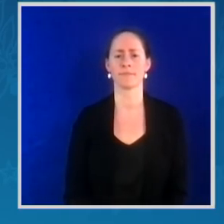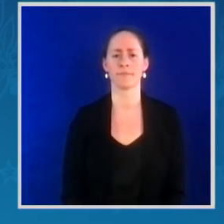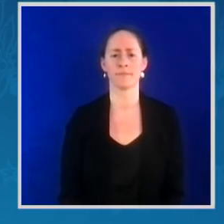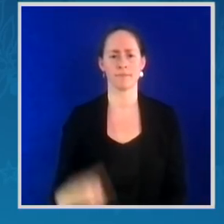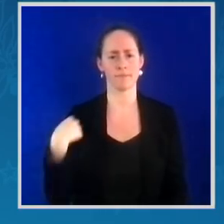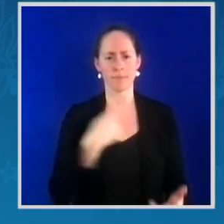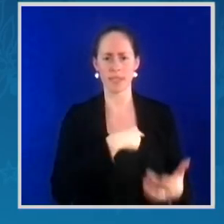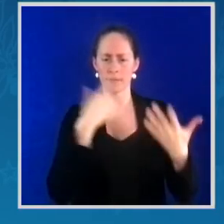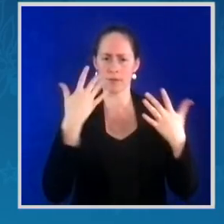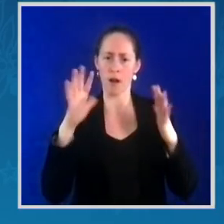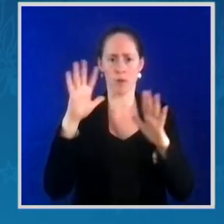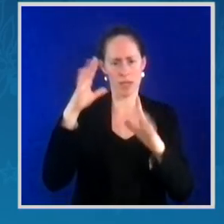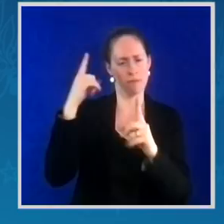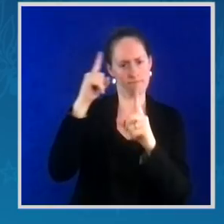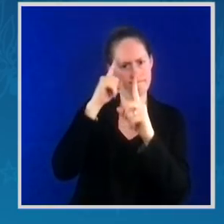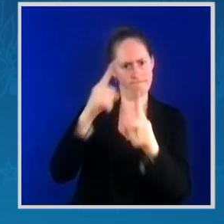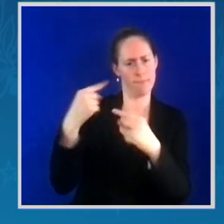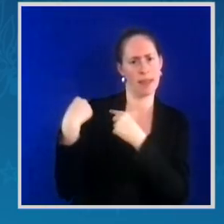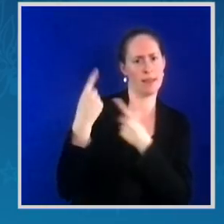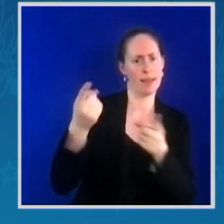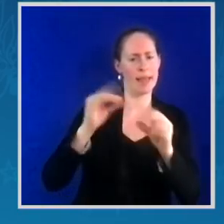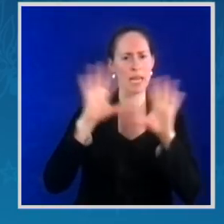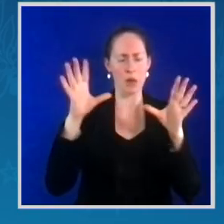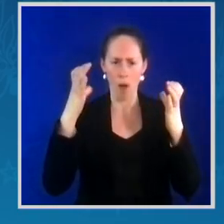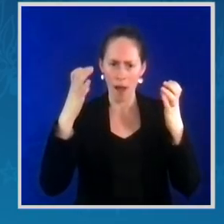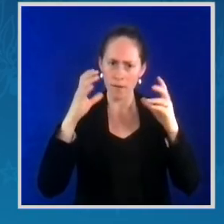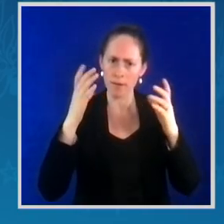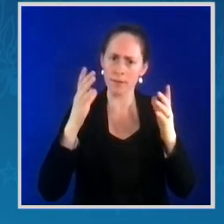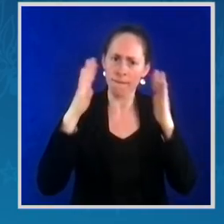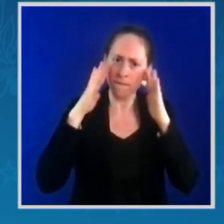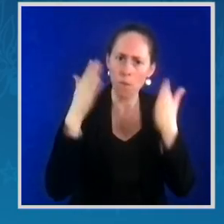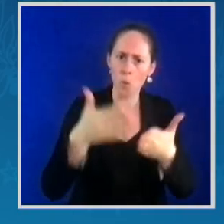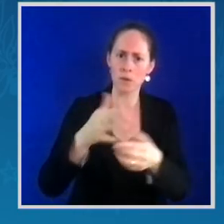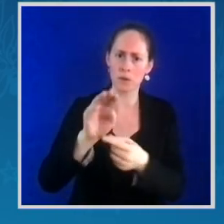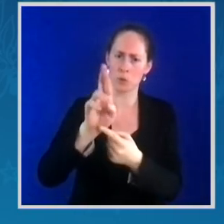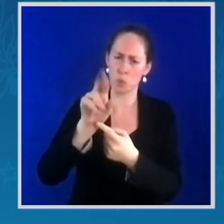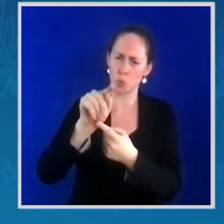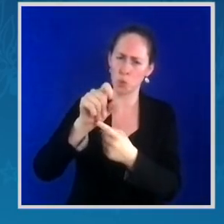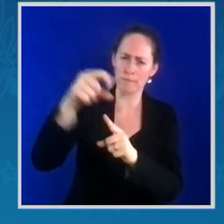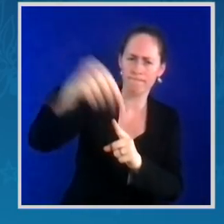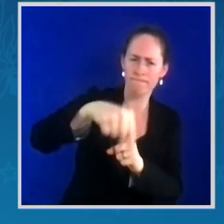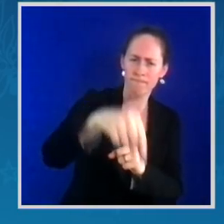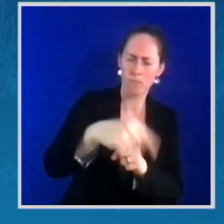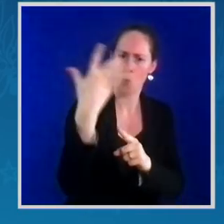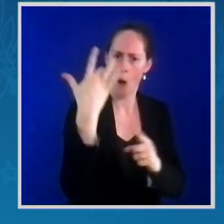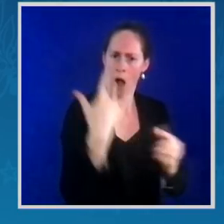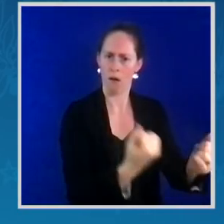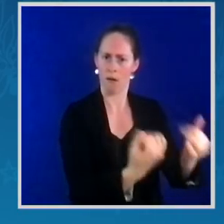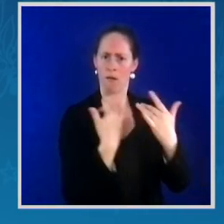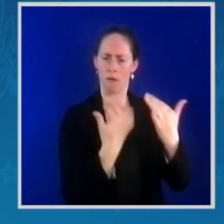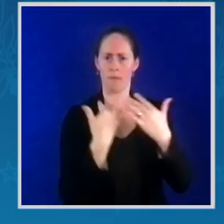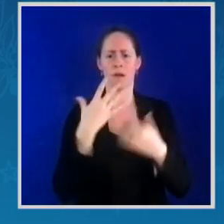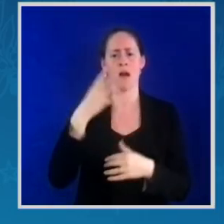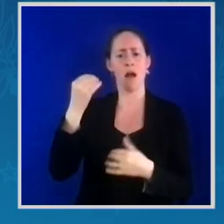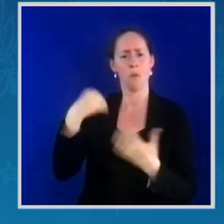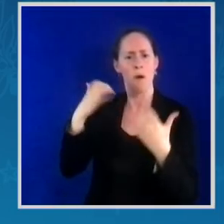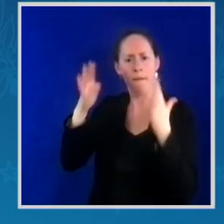that are inherent in the situation at the border and what we must do to strengthen legal pathways